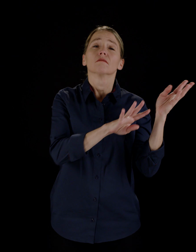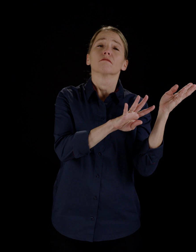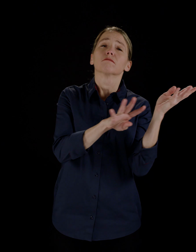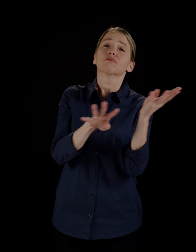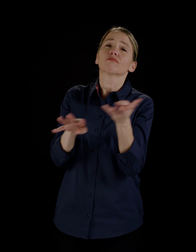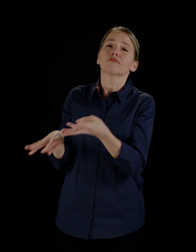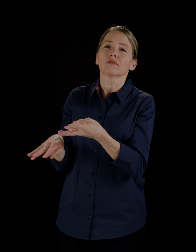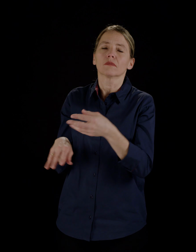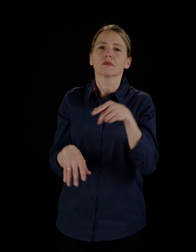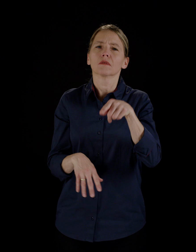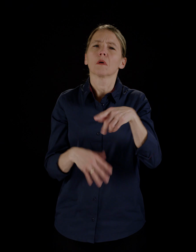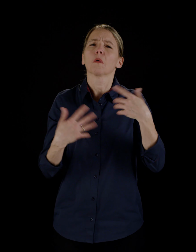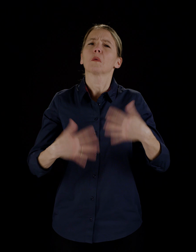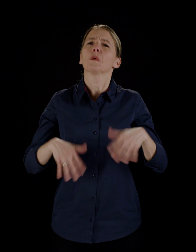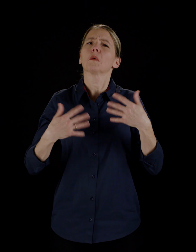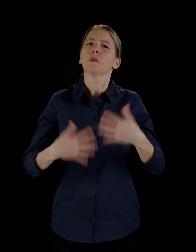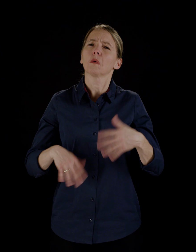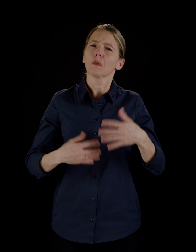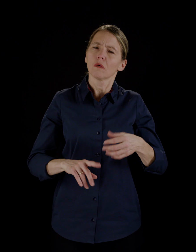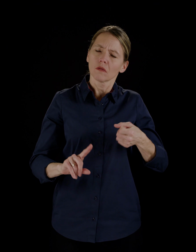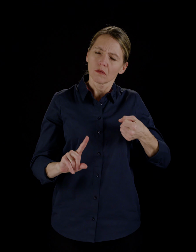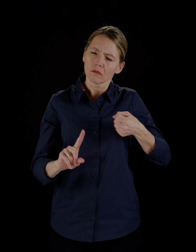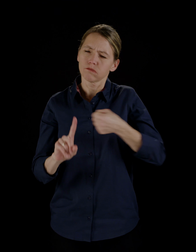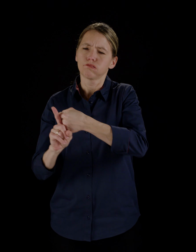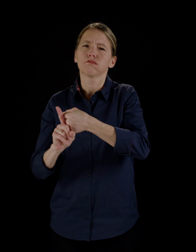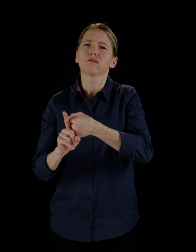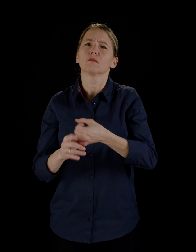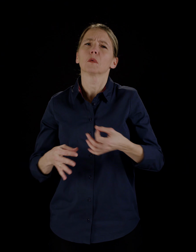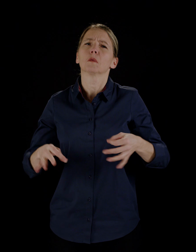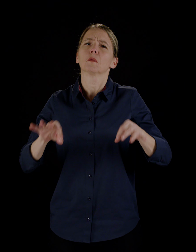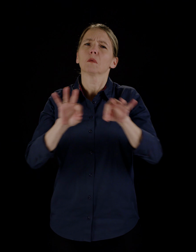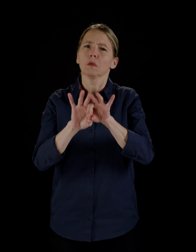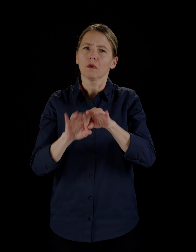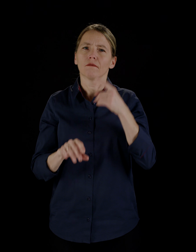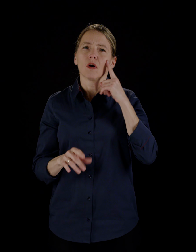Streaming has a significant impact to Internet data usage.